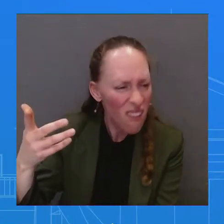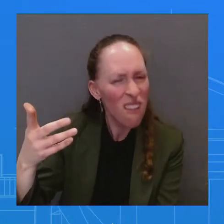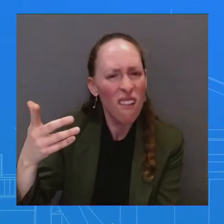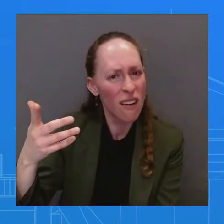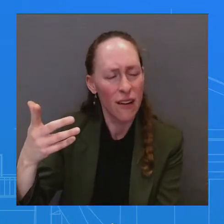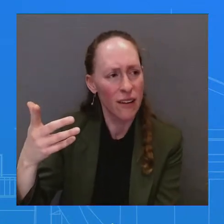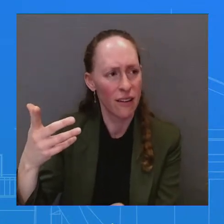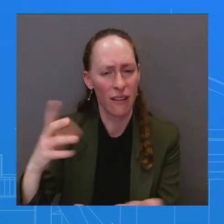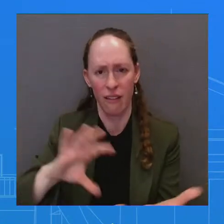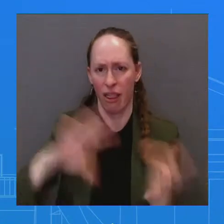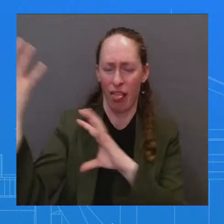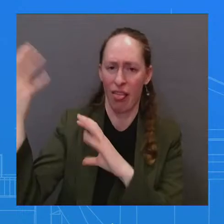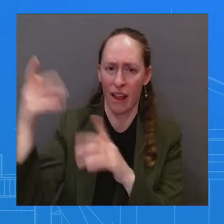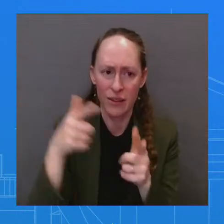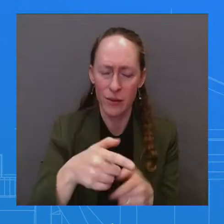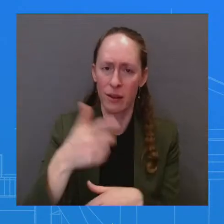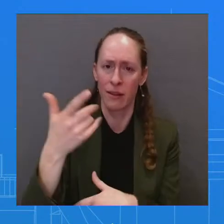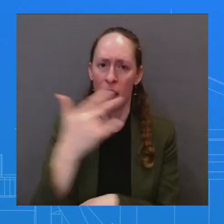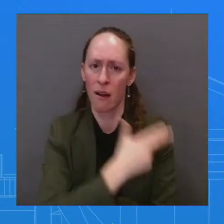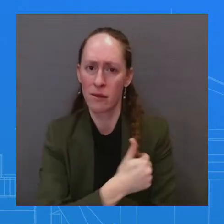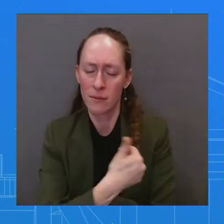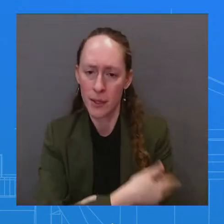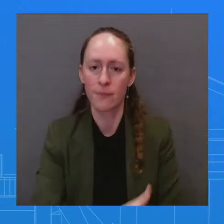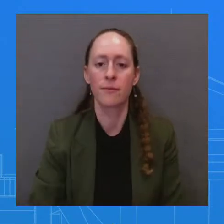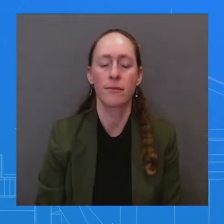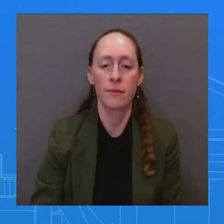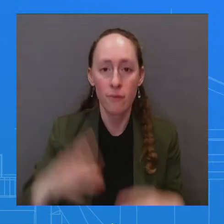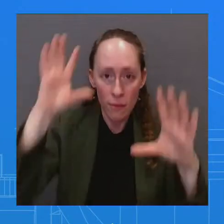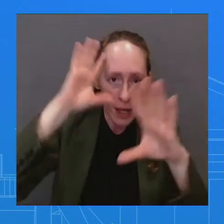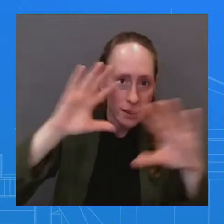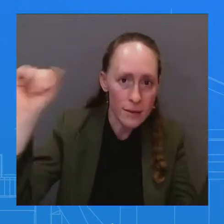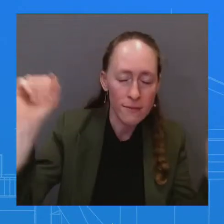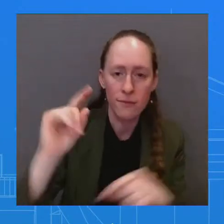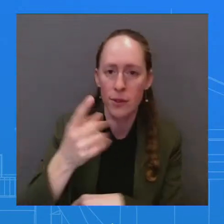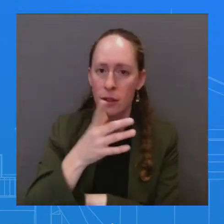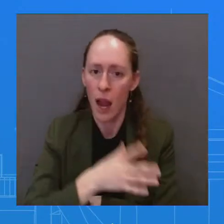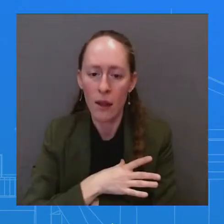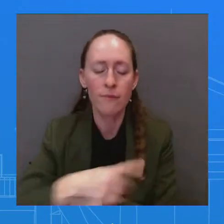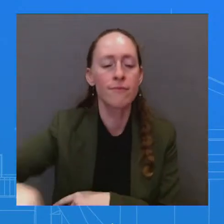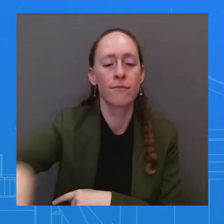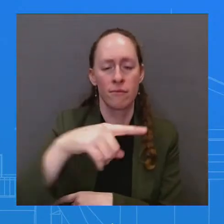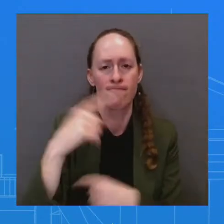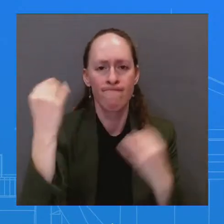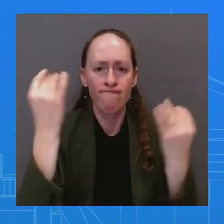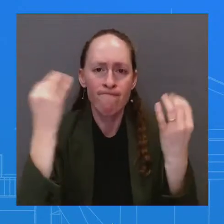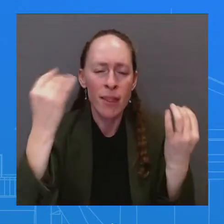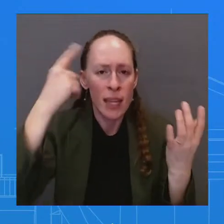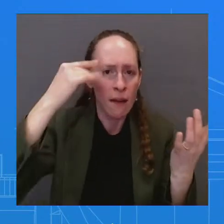across the country in praying for their full recovery, and we send our deepest condolences to their families